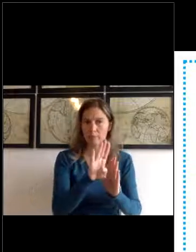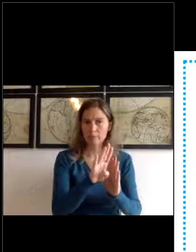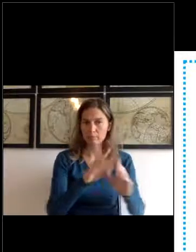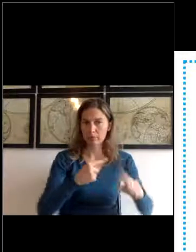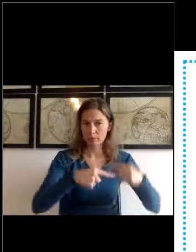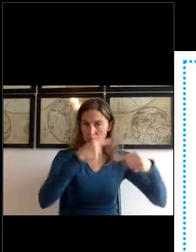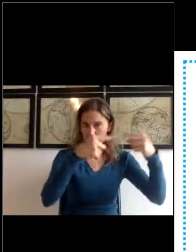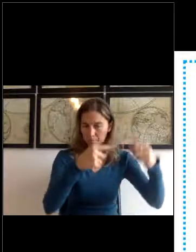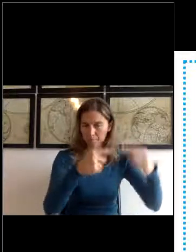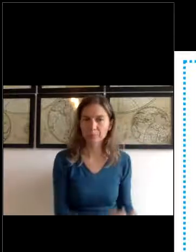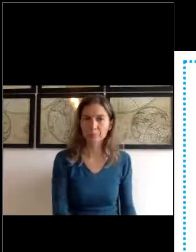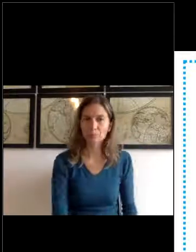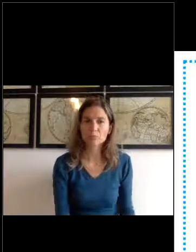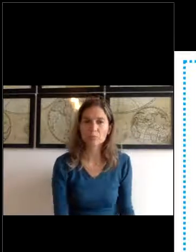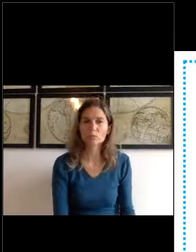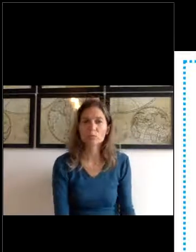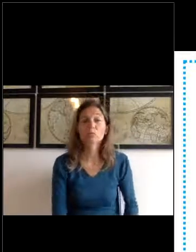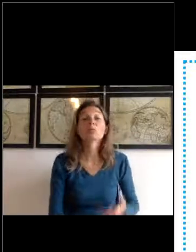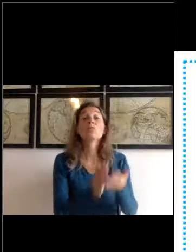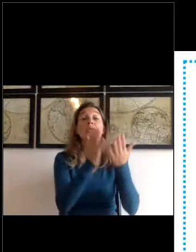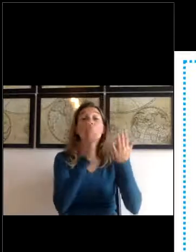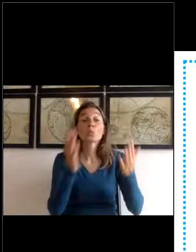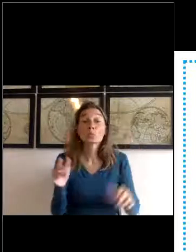Our key donor demands a very high level of compliance